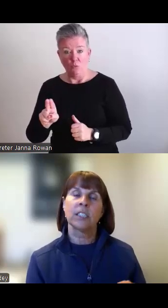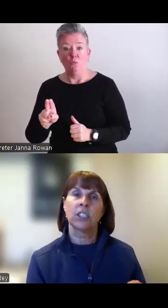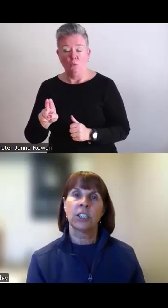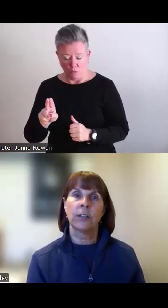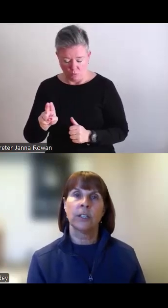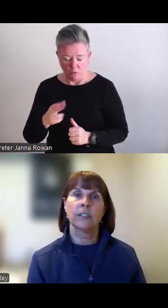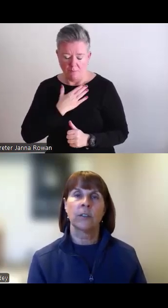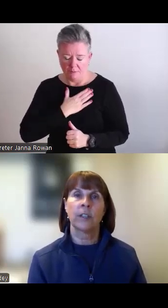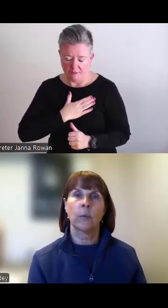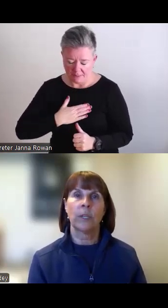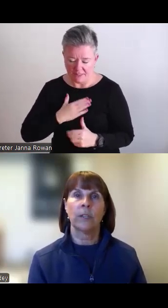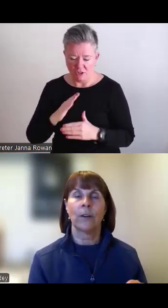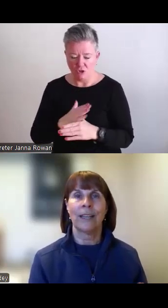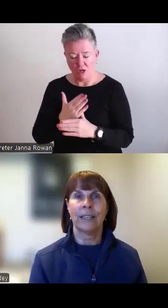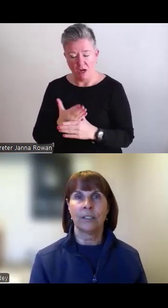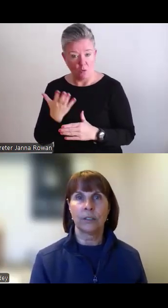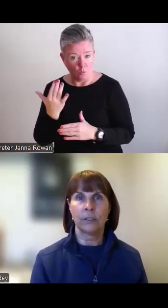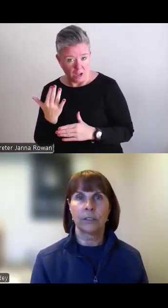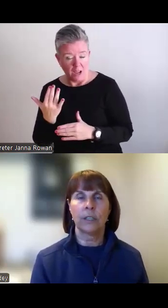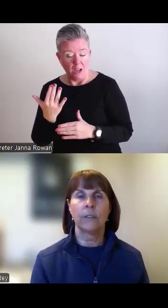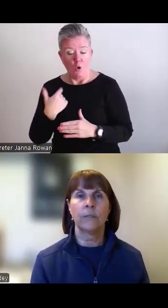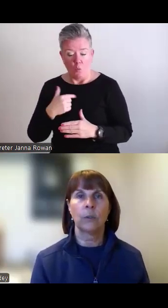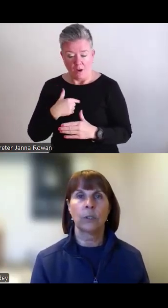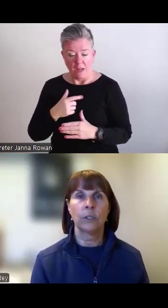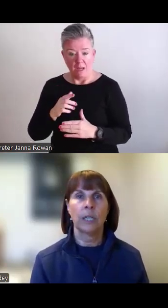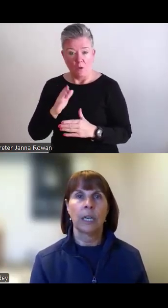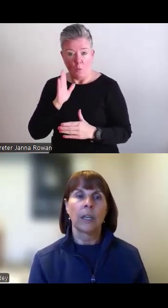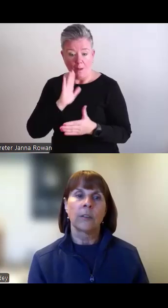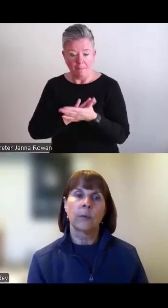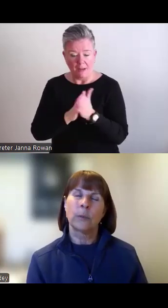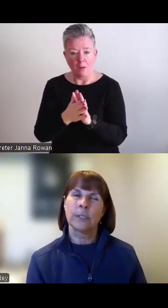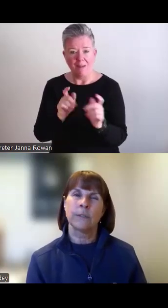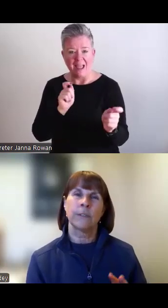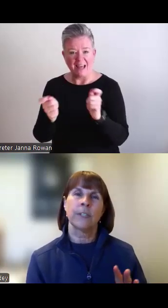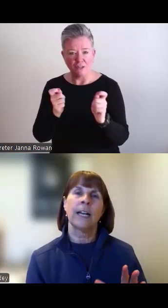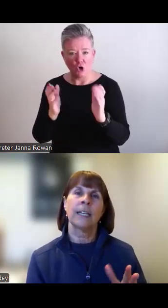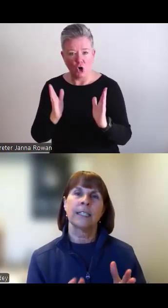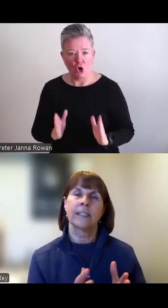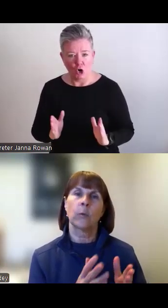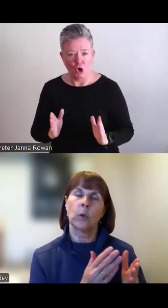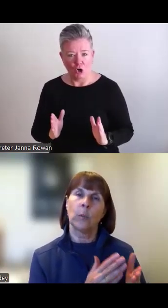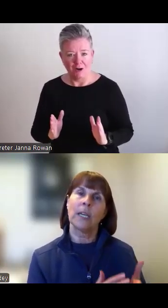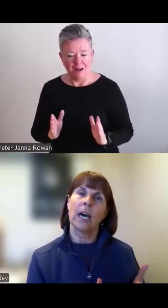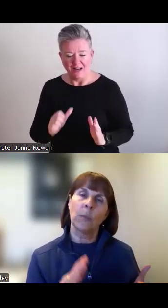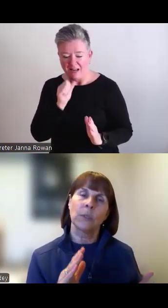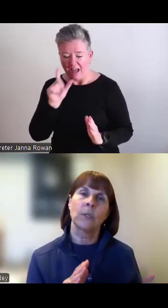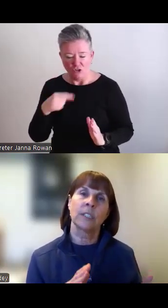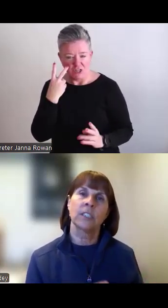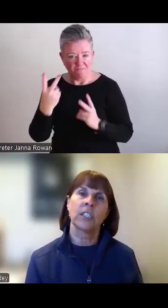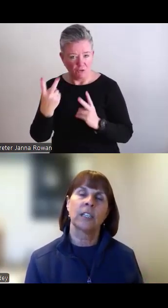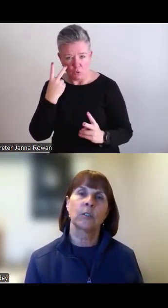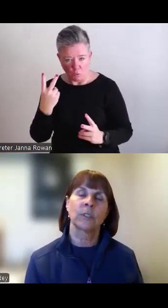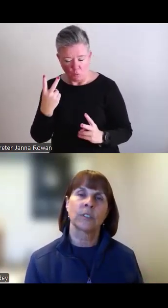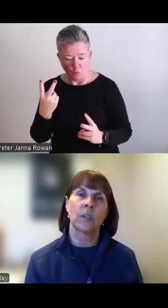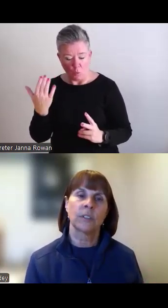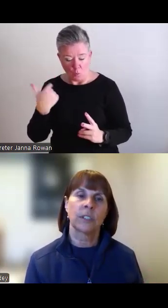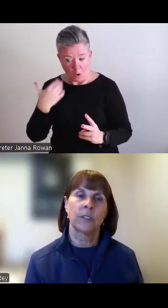Please share it so that we are editors of the folder. The reason for that is that we'll be uploading the child's results